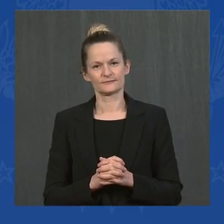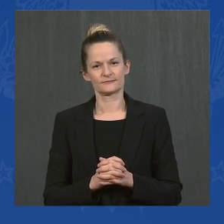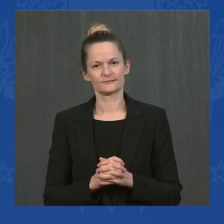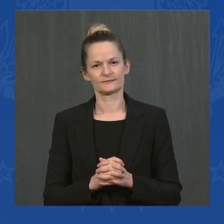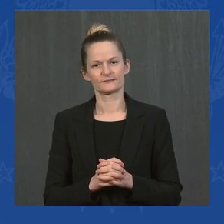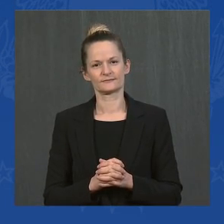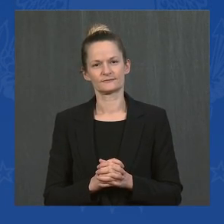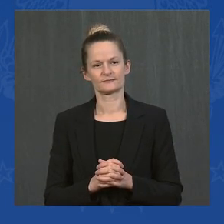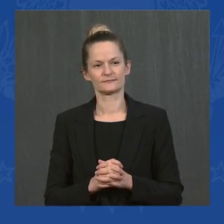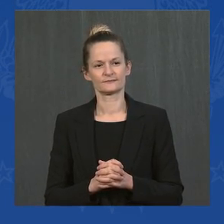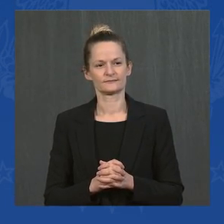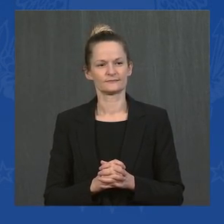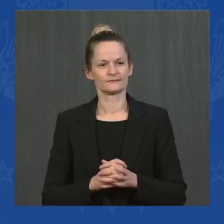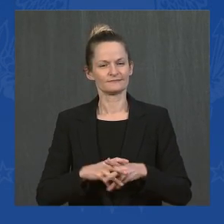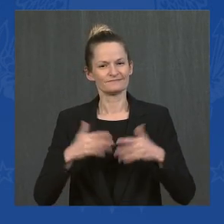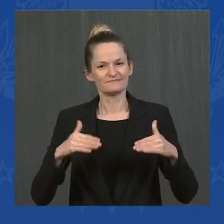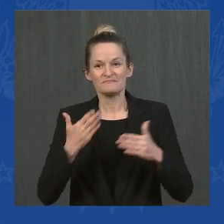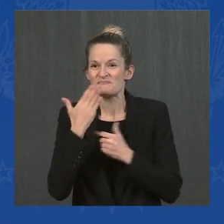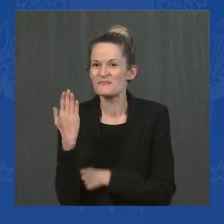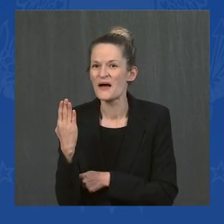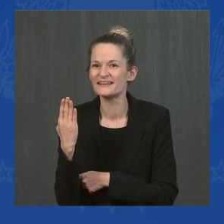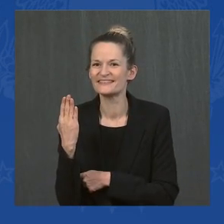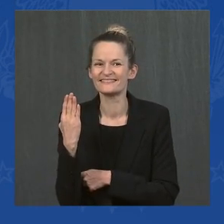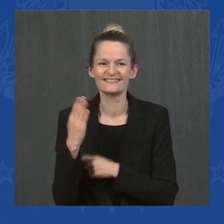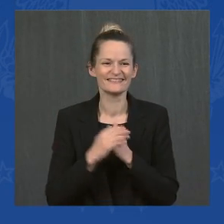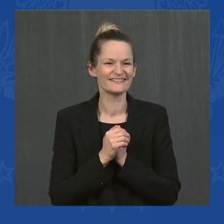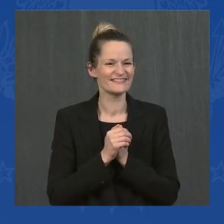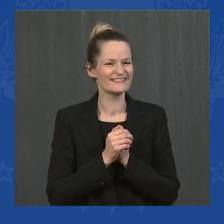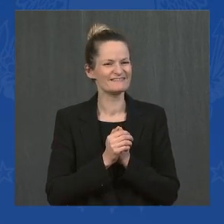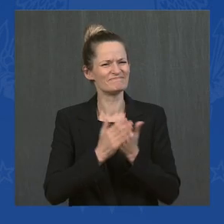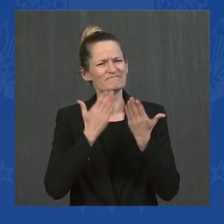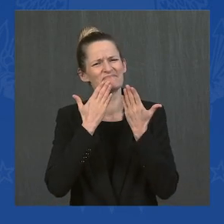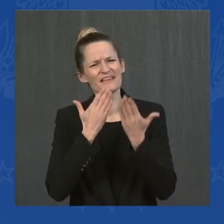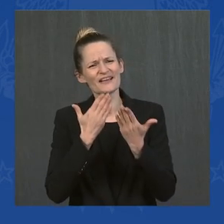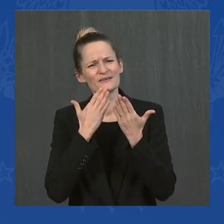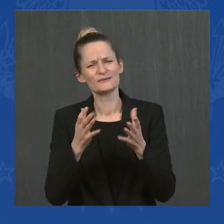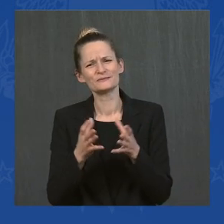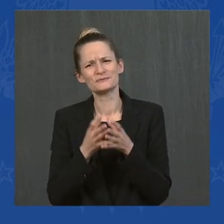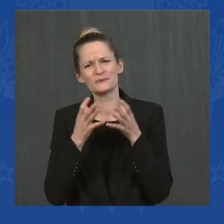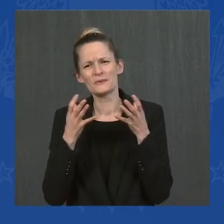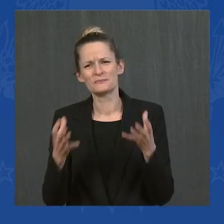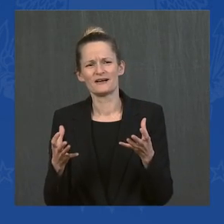Ms. Shluler: All right, good morning. Thank you so -- thank you so much, Secretary Walsh,